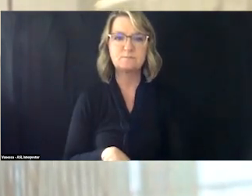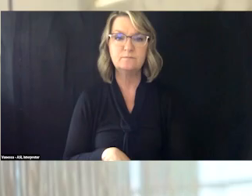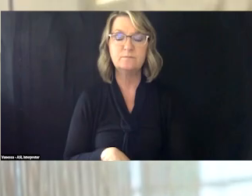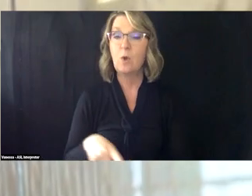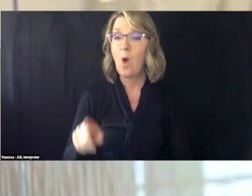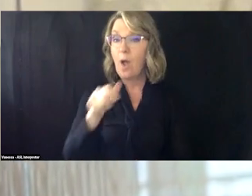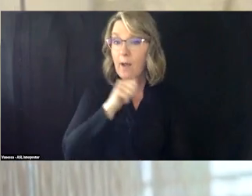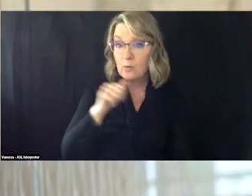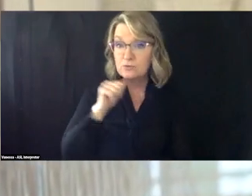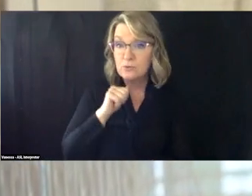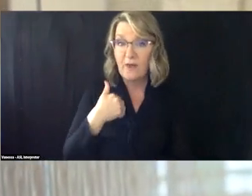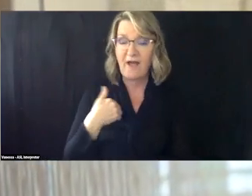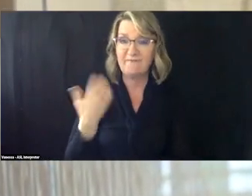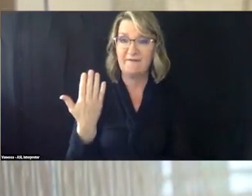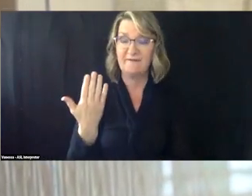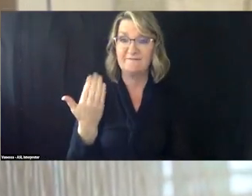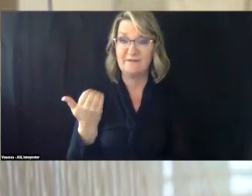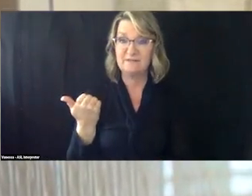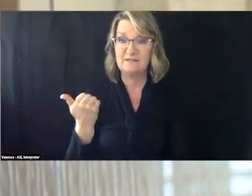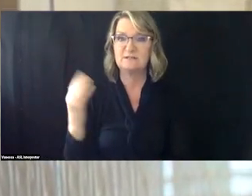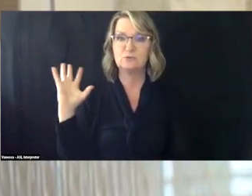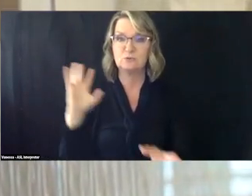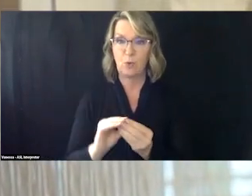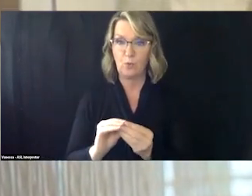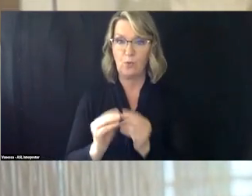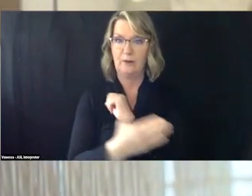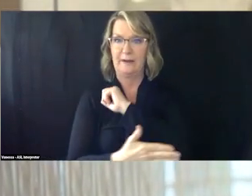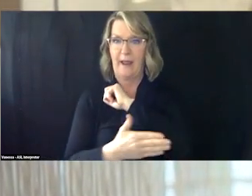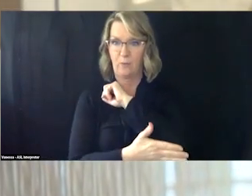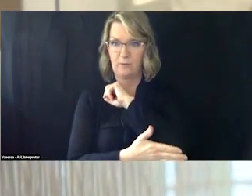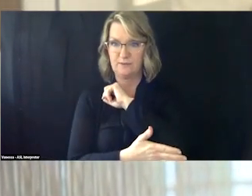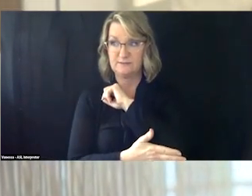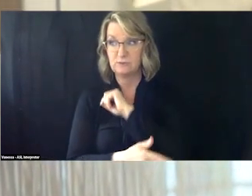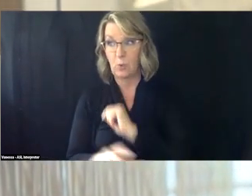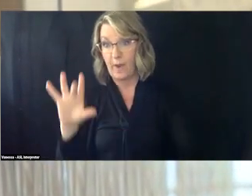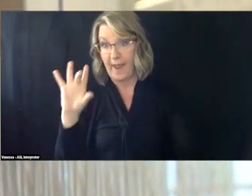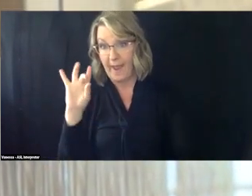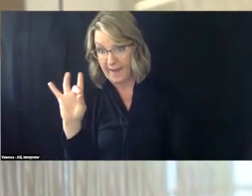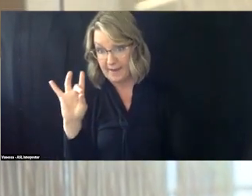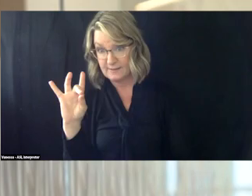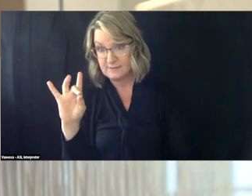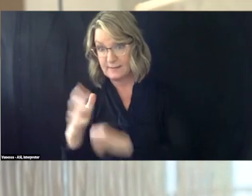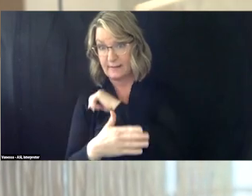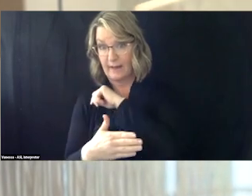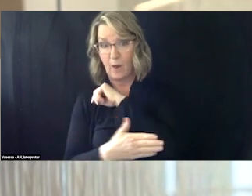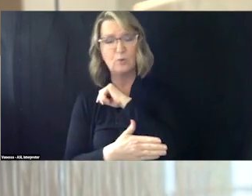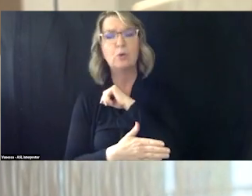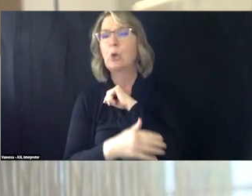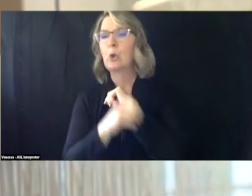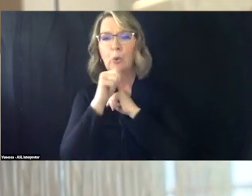thing I wanted to highlight so in Arizona there's 15 total counties and eight of the counties within